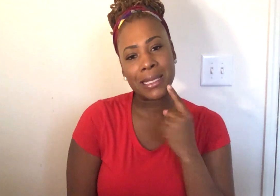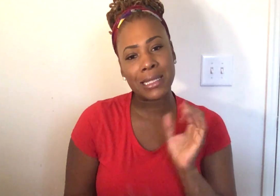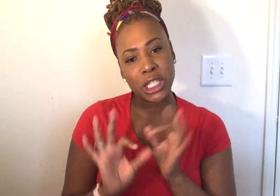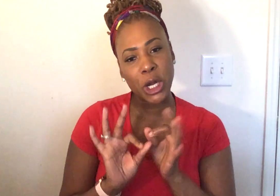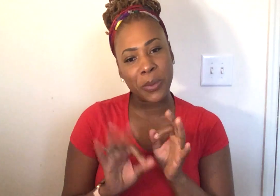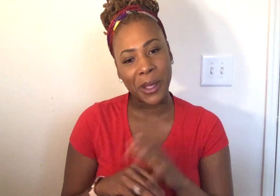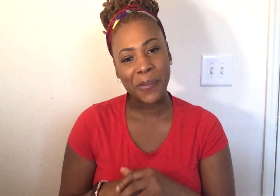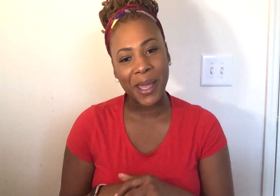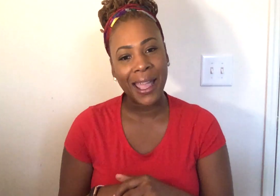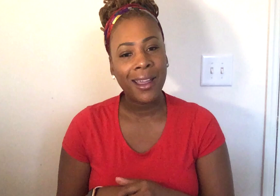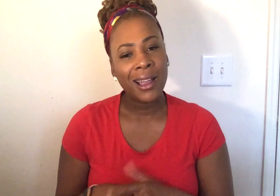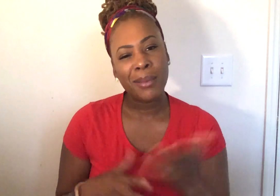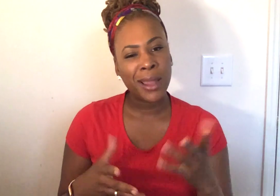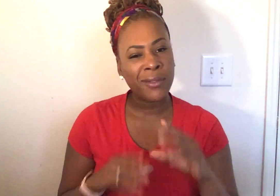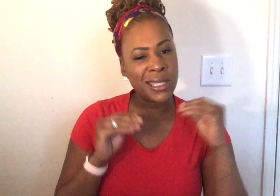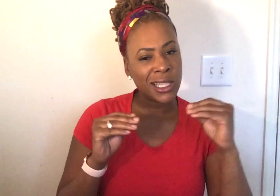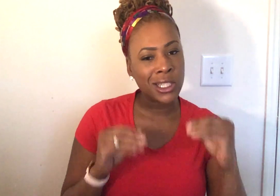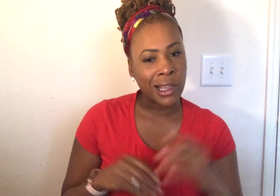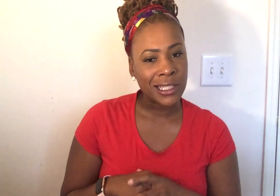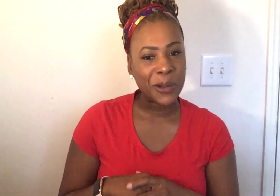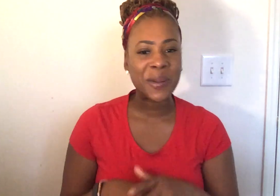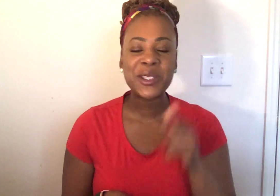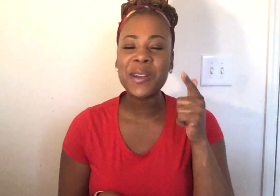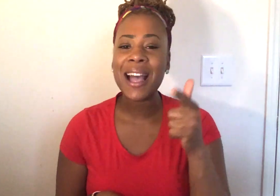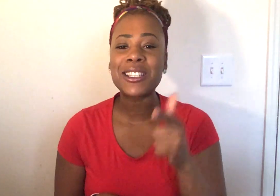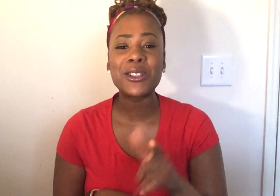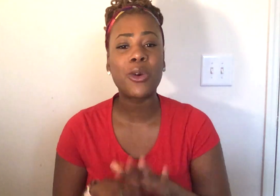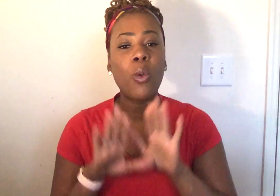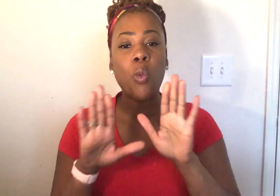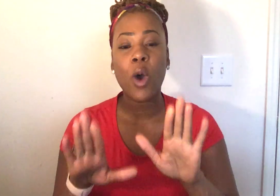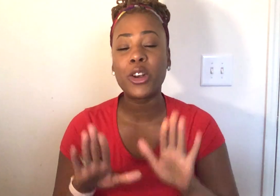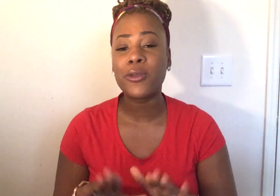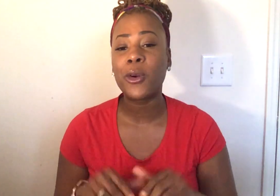interpreting but I'm loving teaching also but you guys are doing wonderful